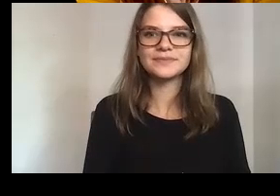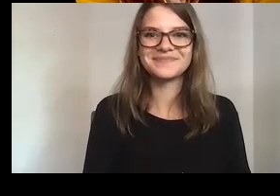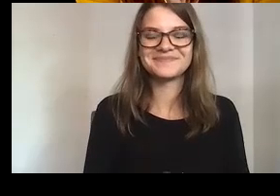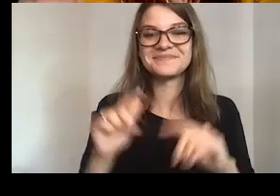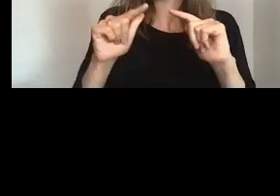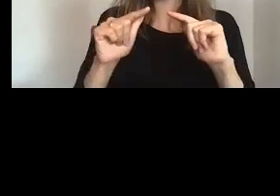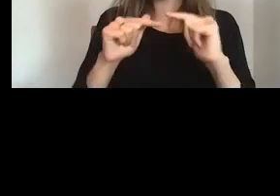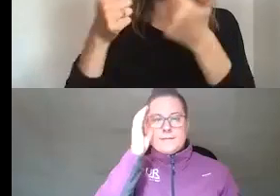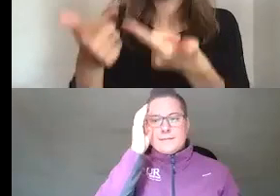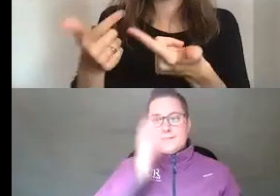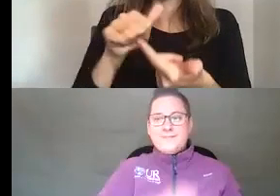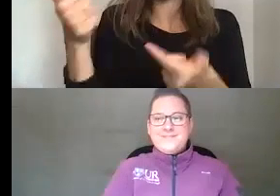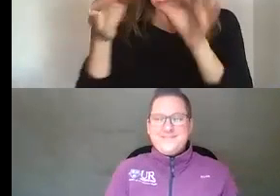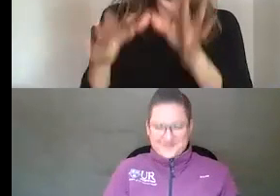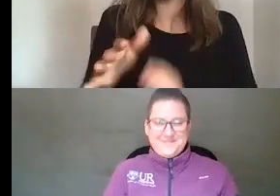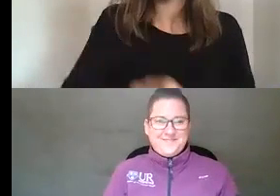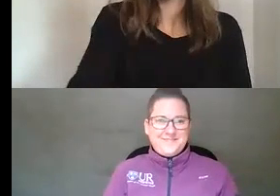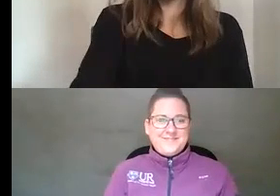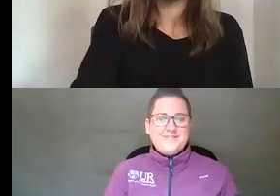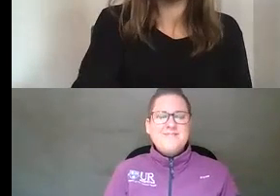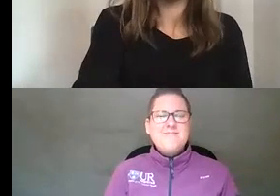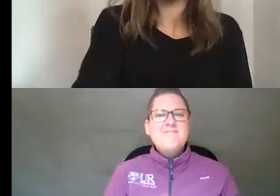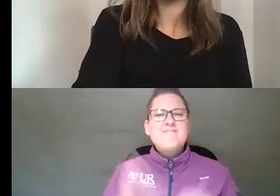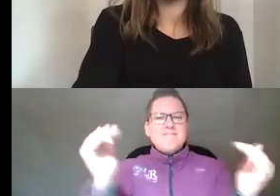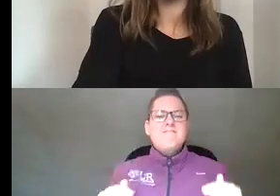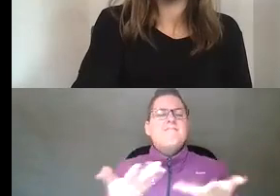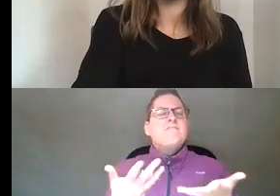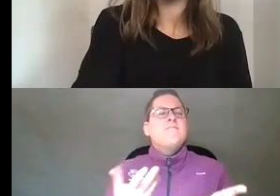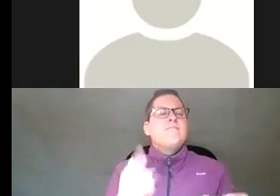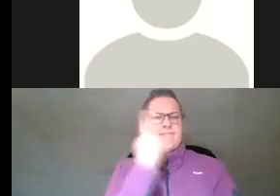so next was a question about what is something creative that you've been able to do to help a